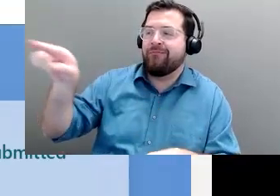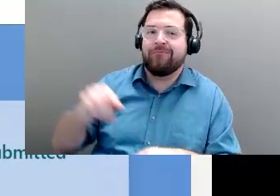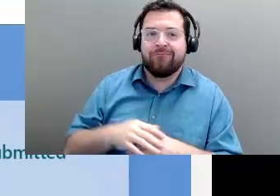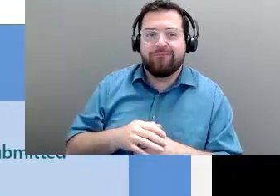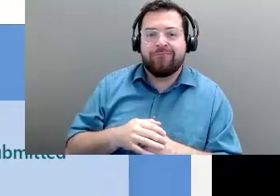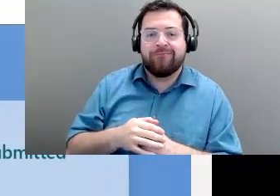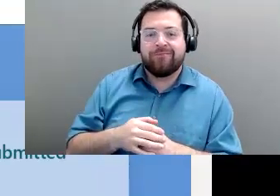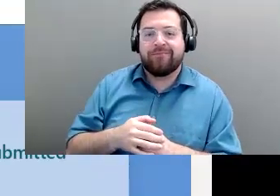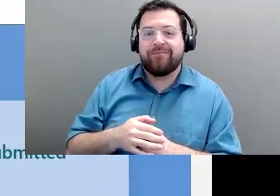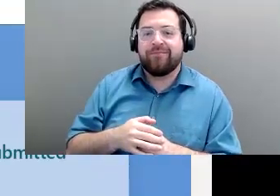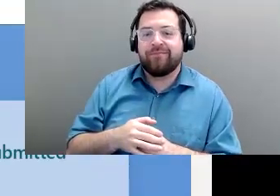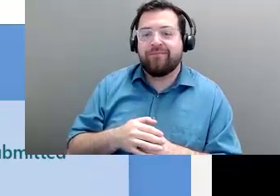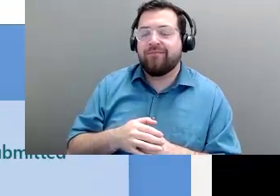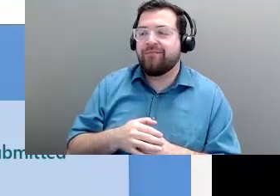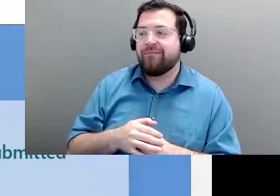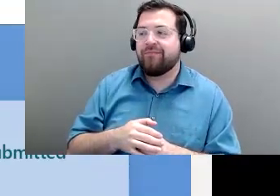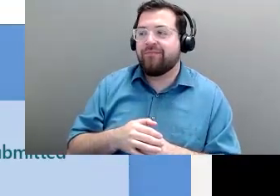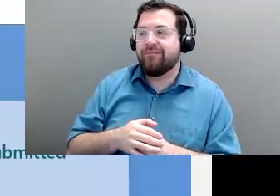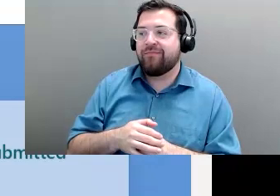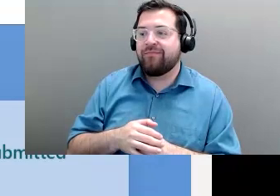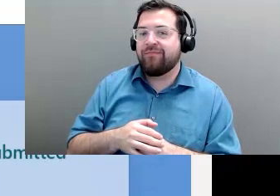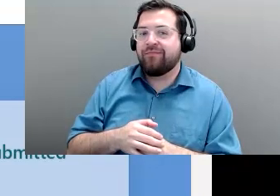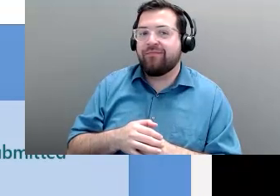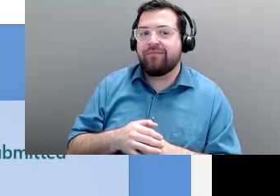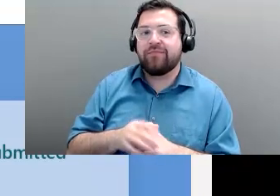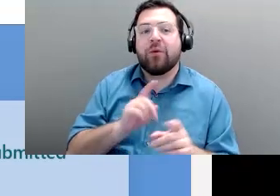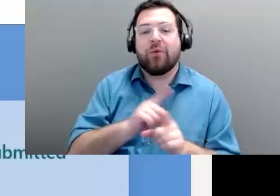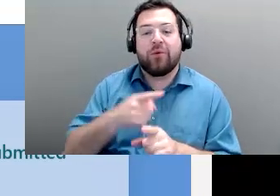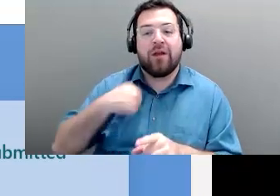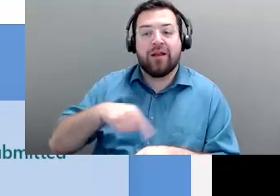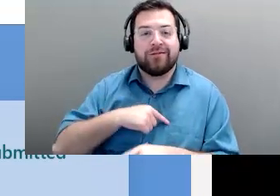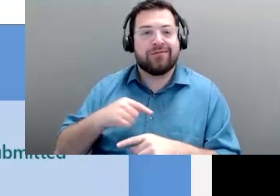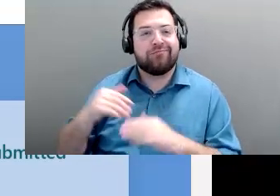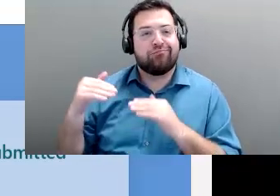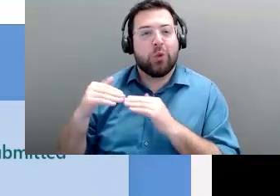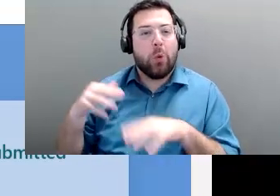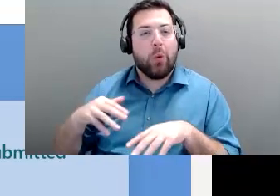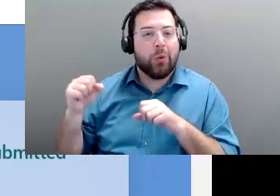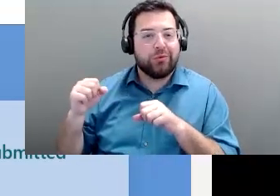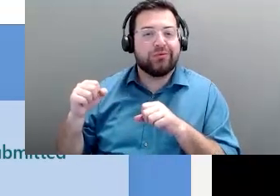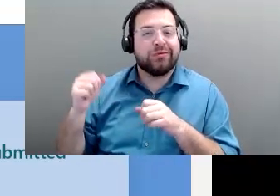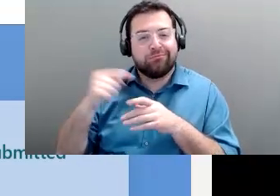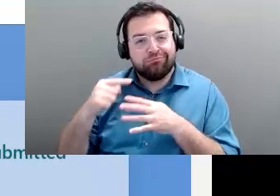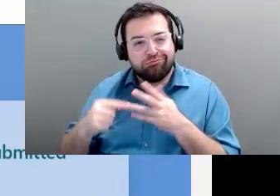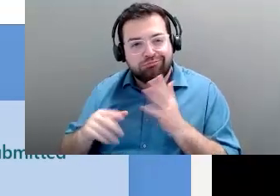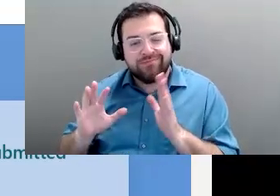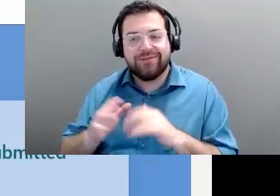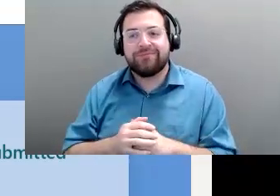Yeah. And including us co-hosts and stuff like. Yeah. Okay.